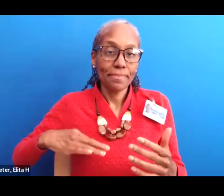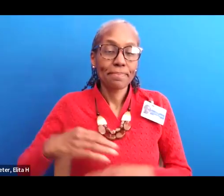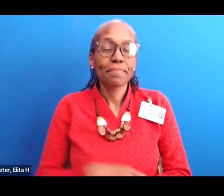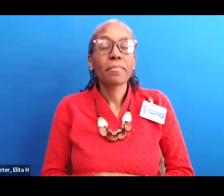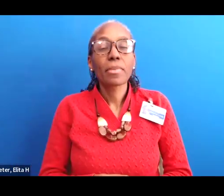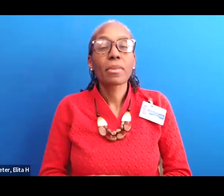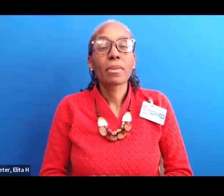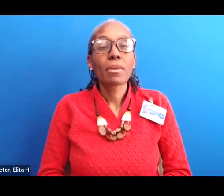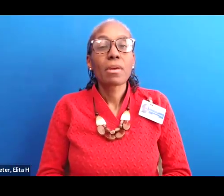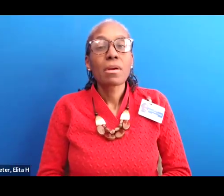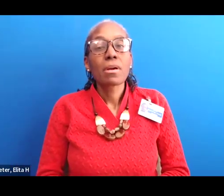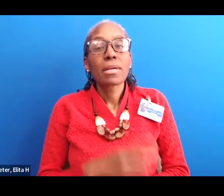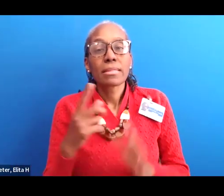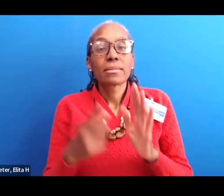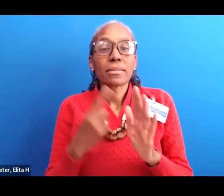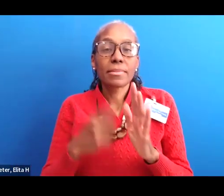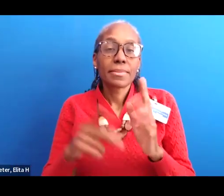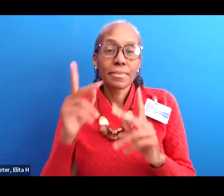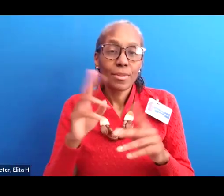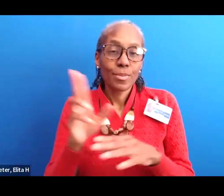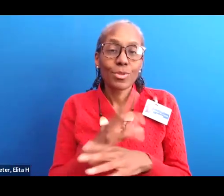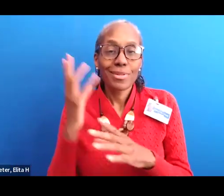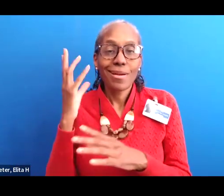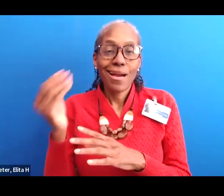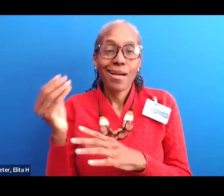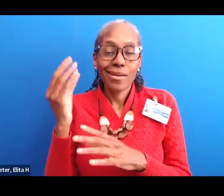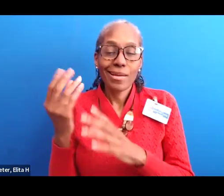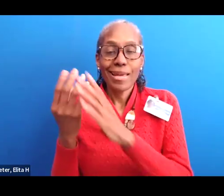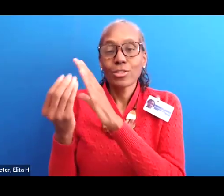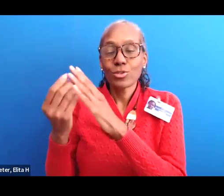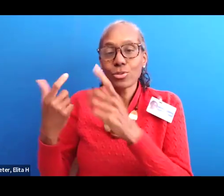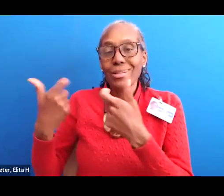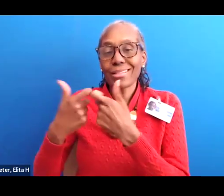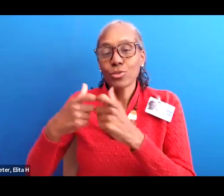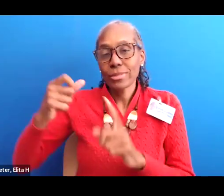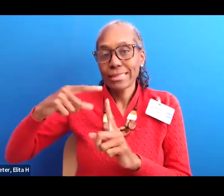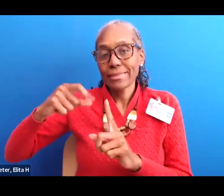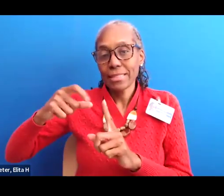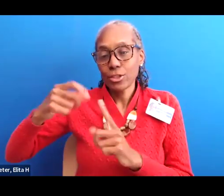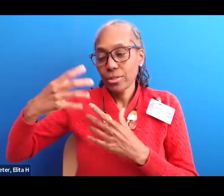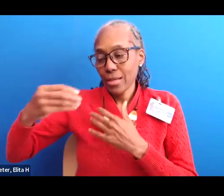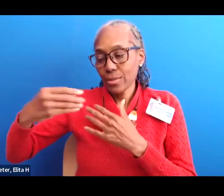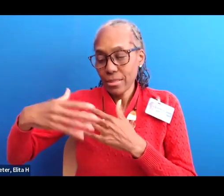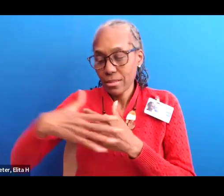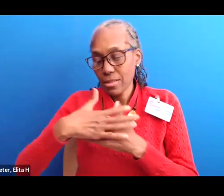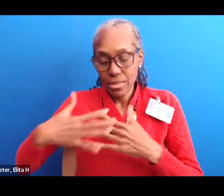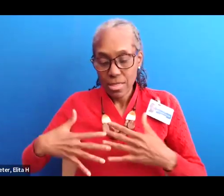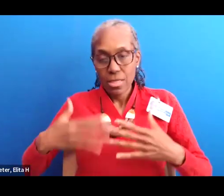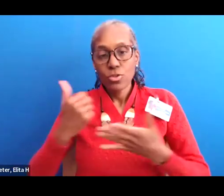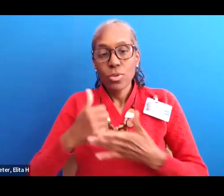And sometimes people will use external electrical stimulation, and they'll use that to help the diaphragm move more.